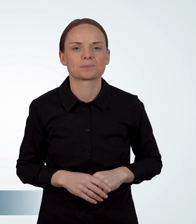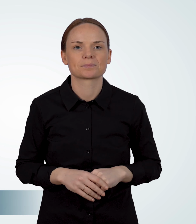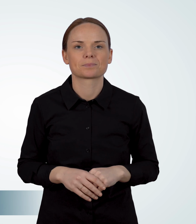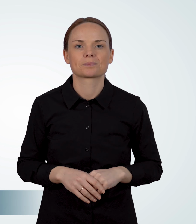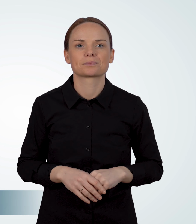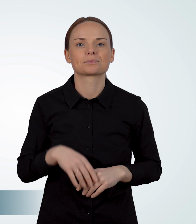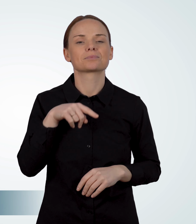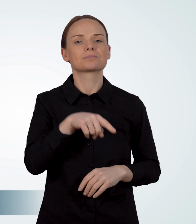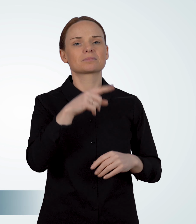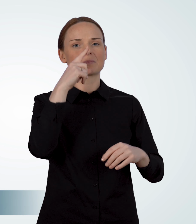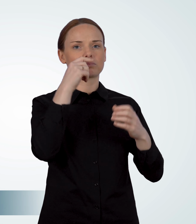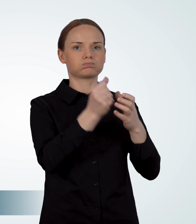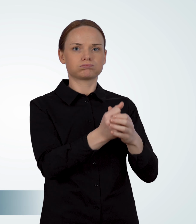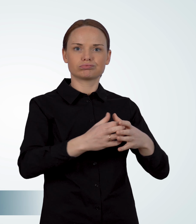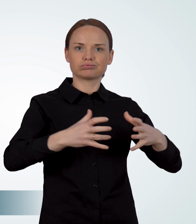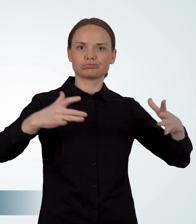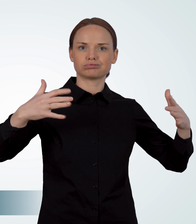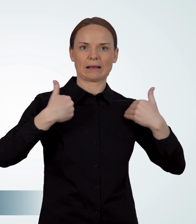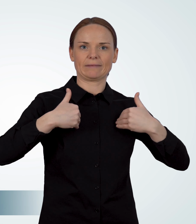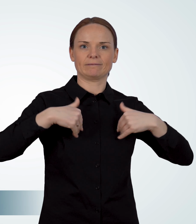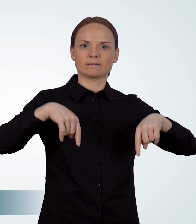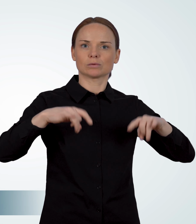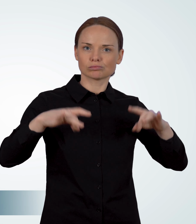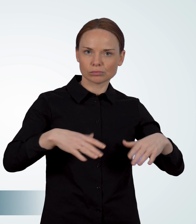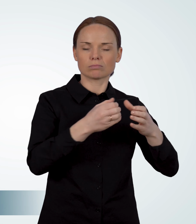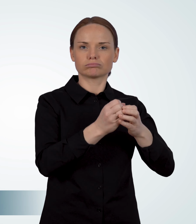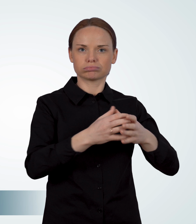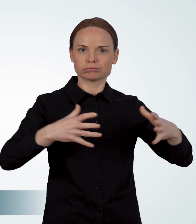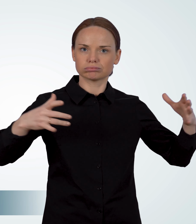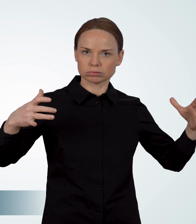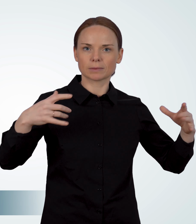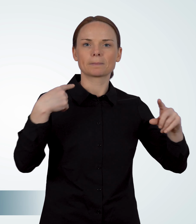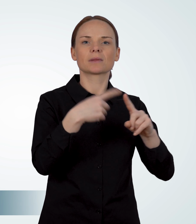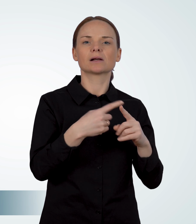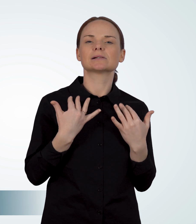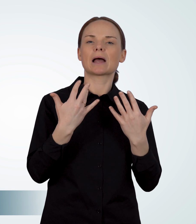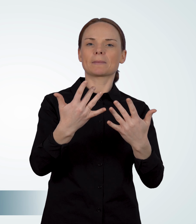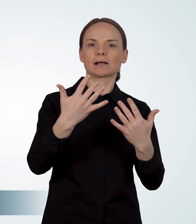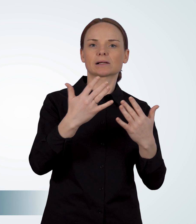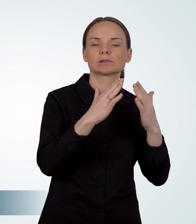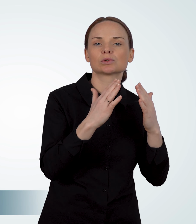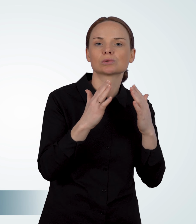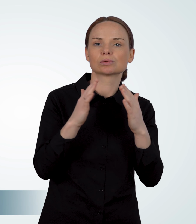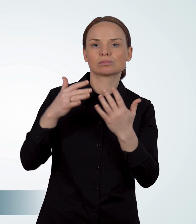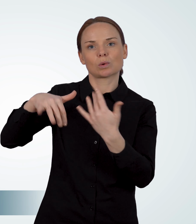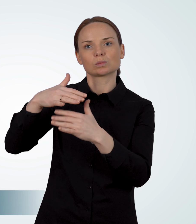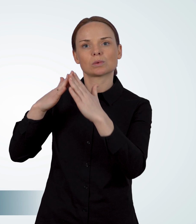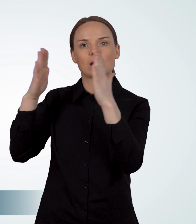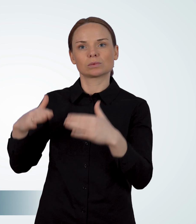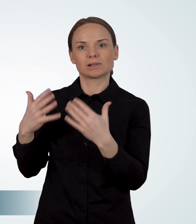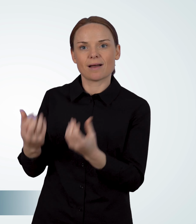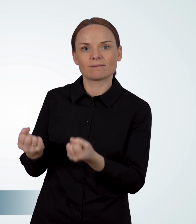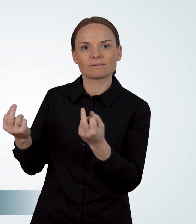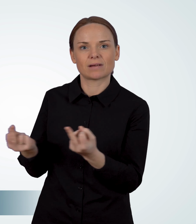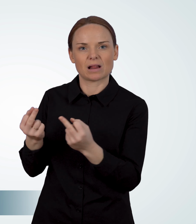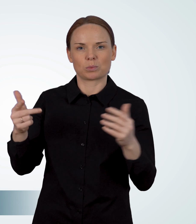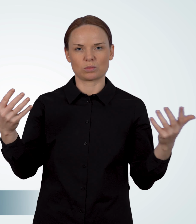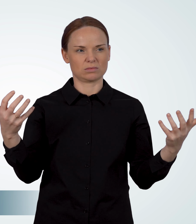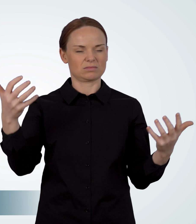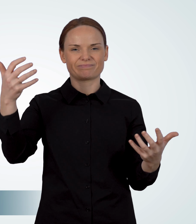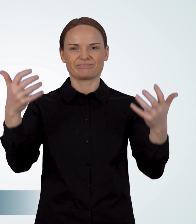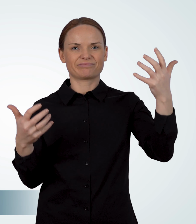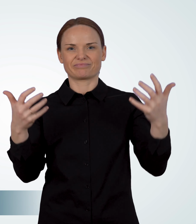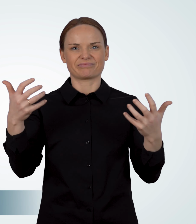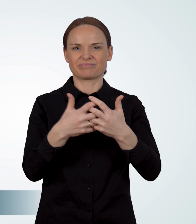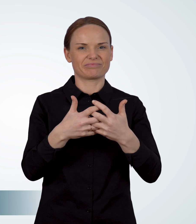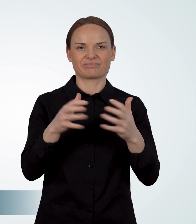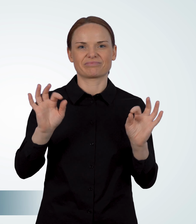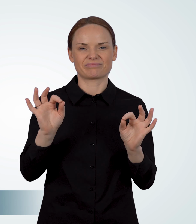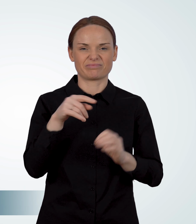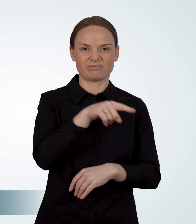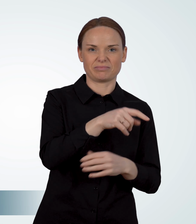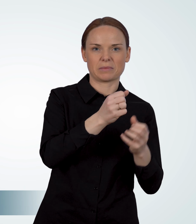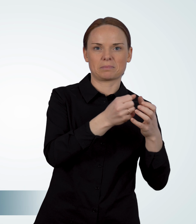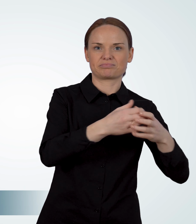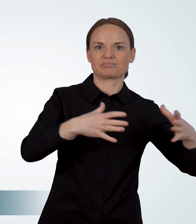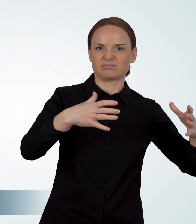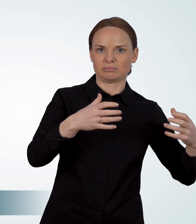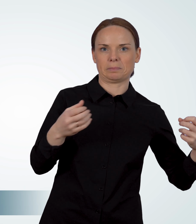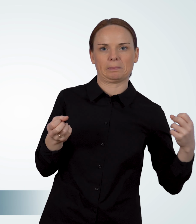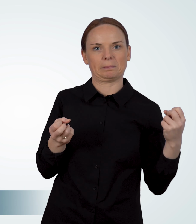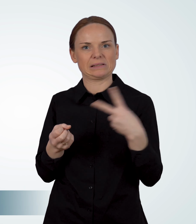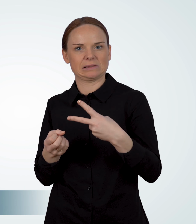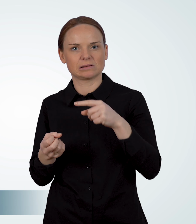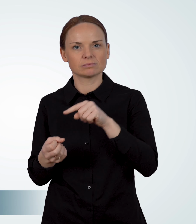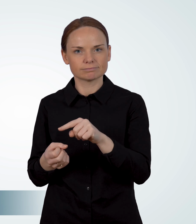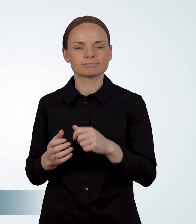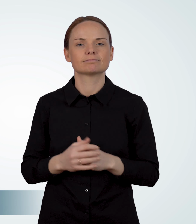The amount of social housing available has not kept up with population growth.